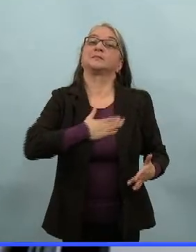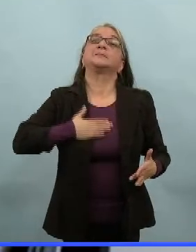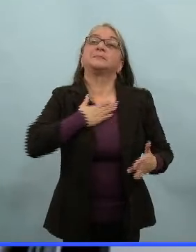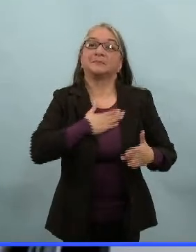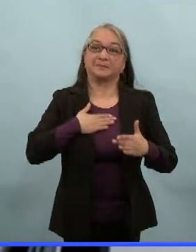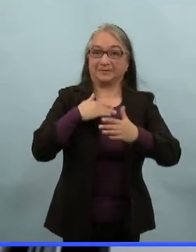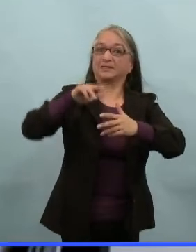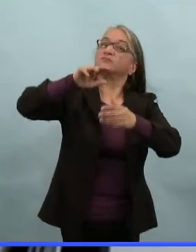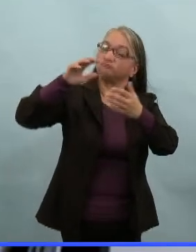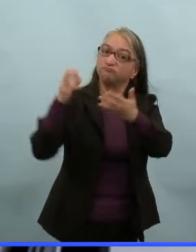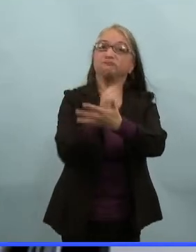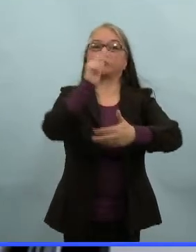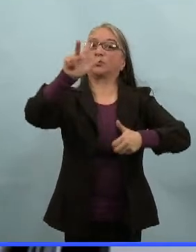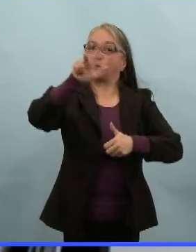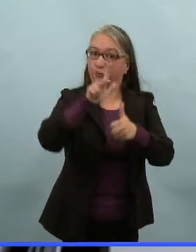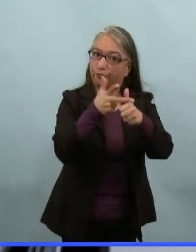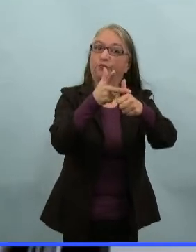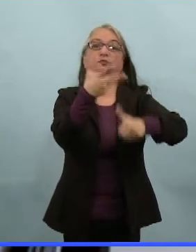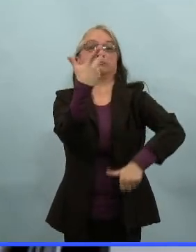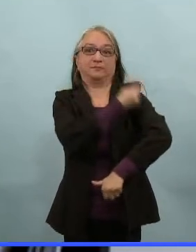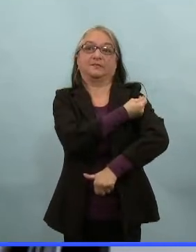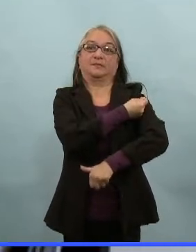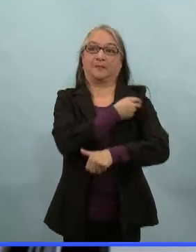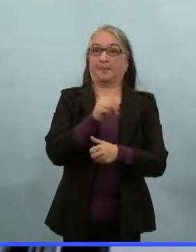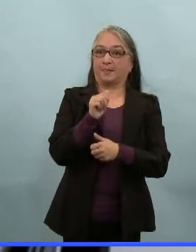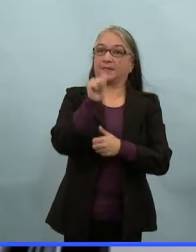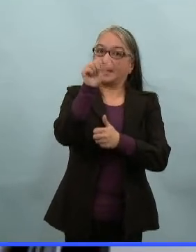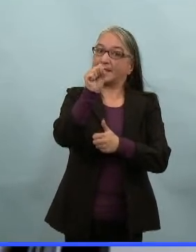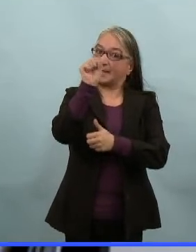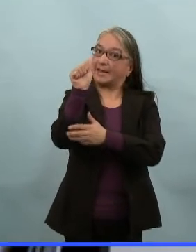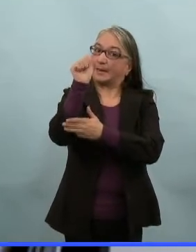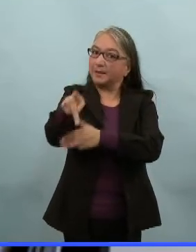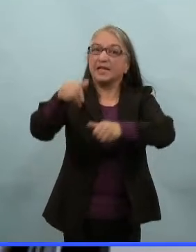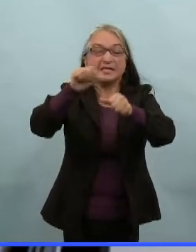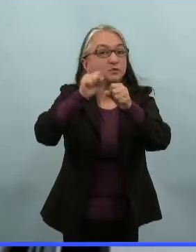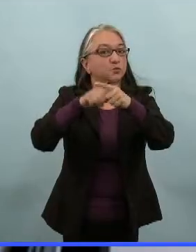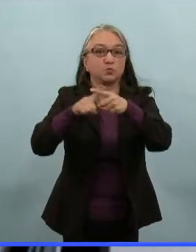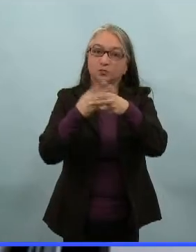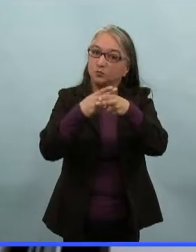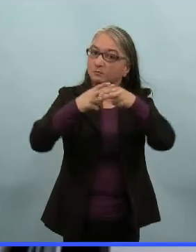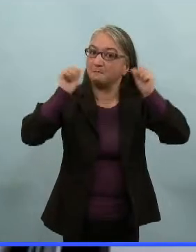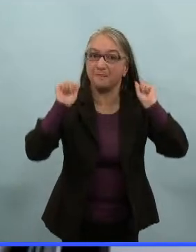want you to be protected we want the health care system be protected and we want to see